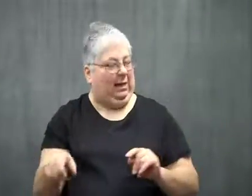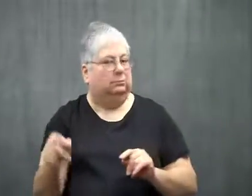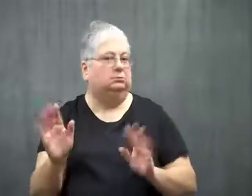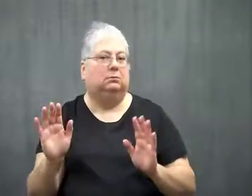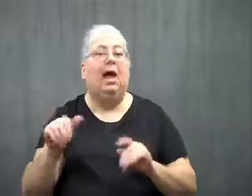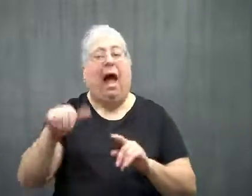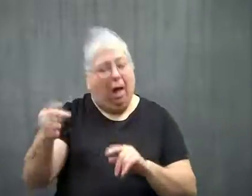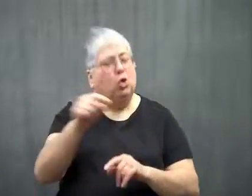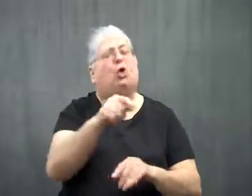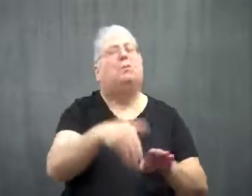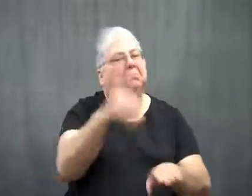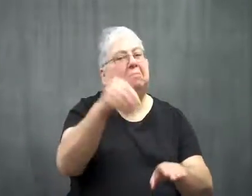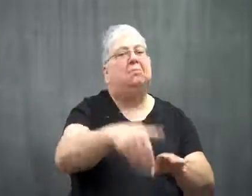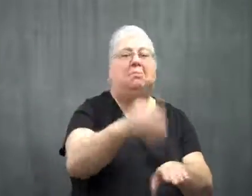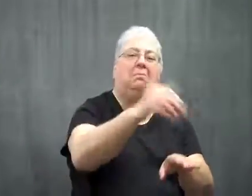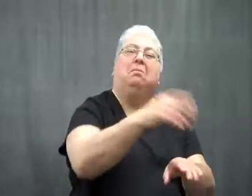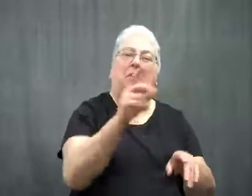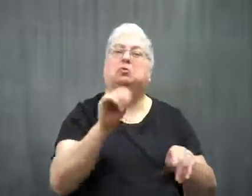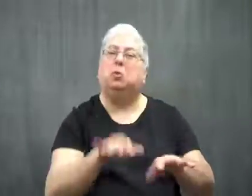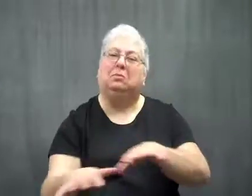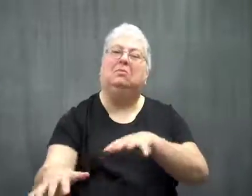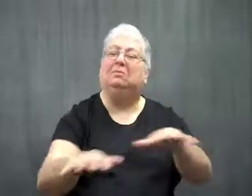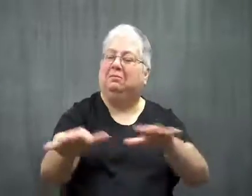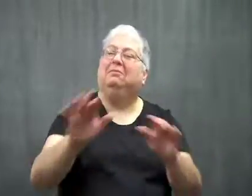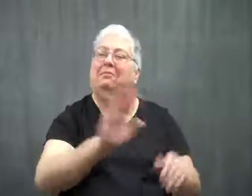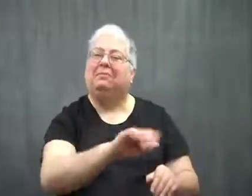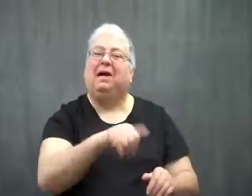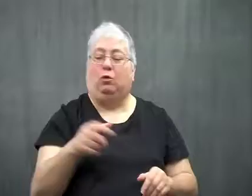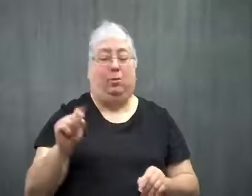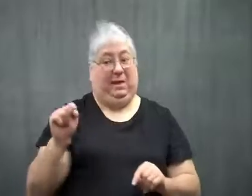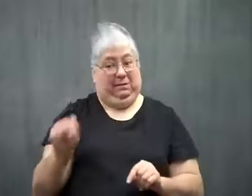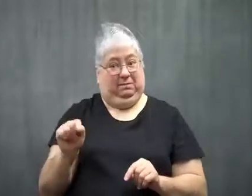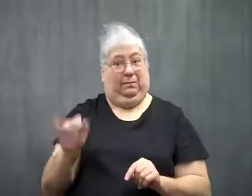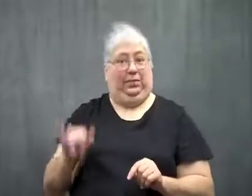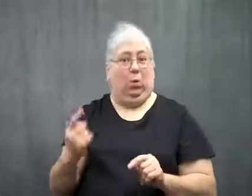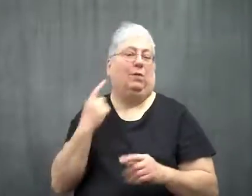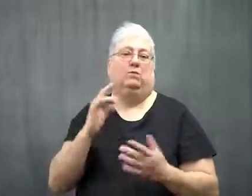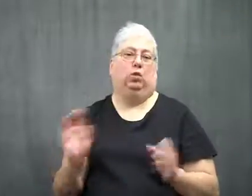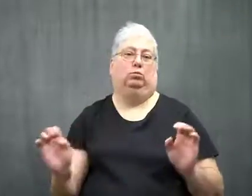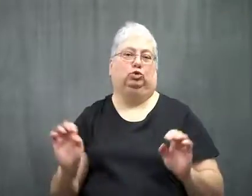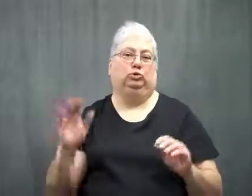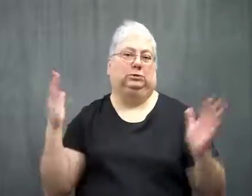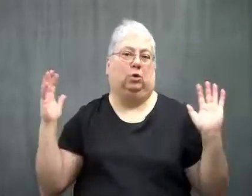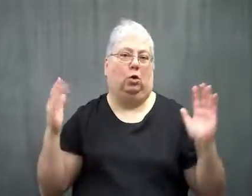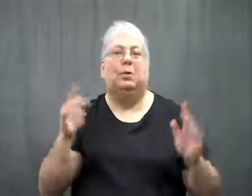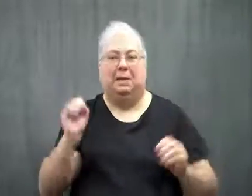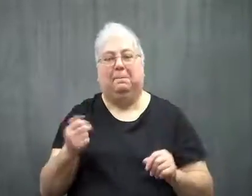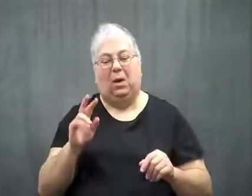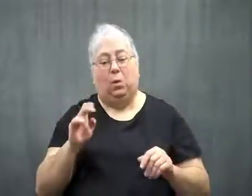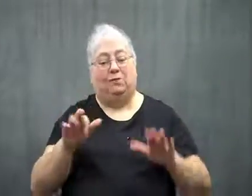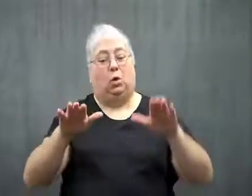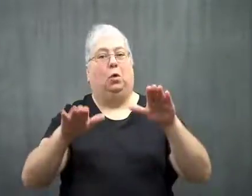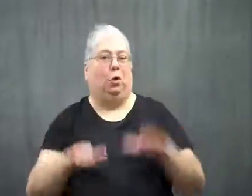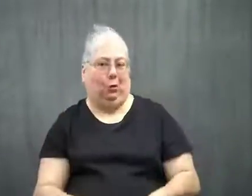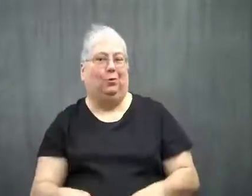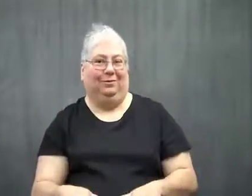There are other spillways that are used for alleviating flooding, but this particular one is used for emergencies only, to reduce the river level.